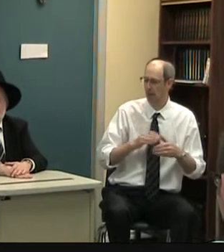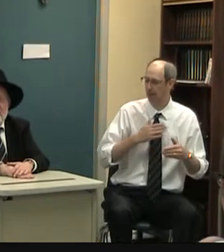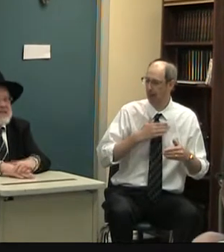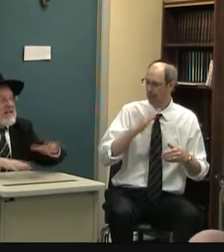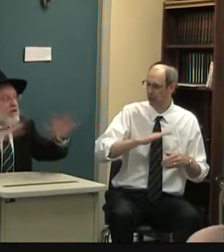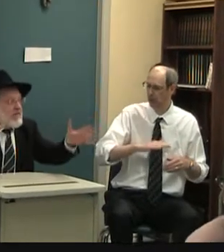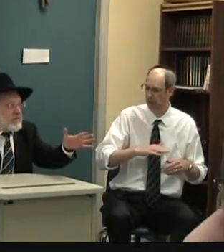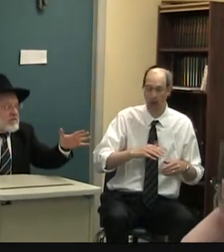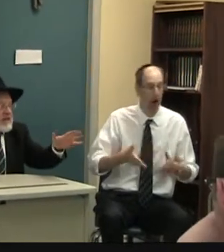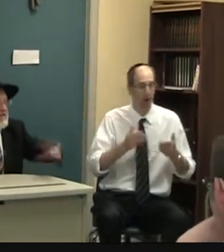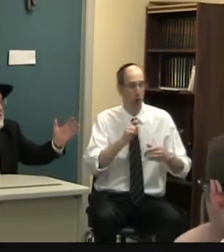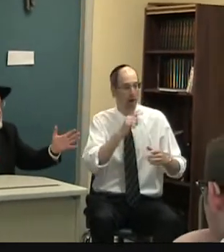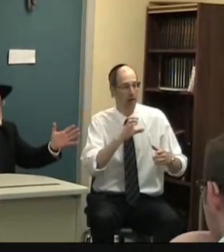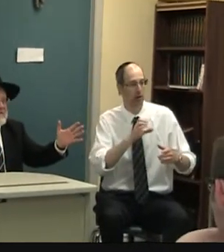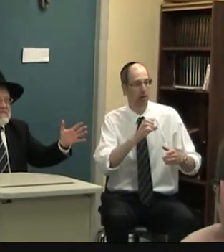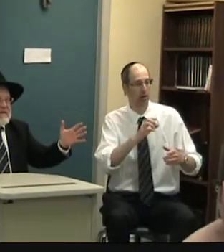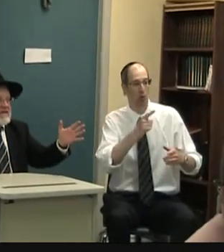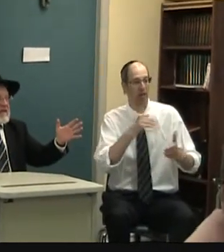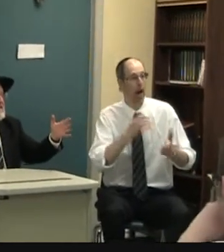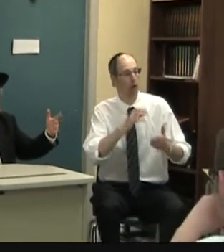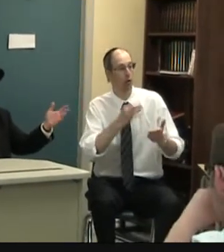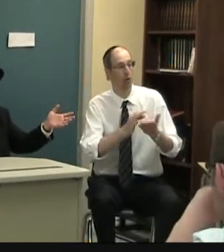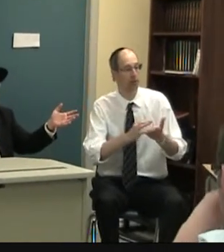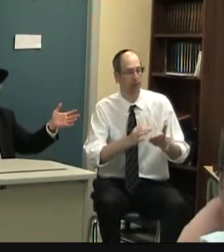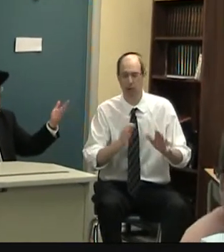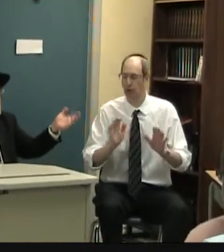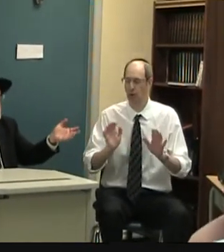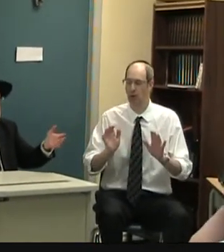There's a few hundreds i'll give you a thousand because it says nothing doing